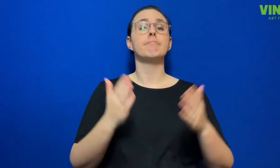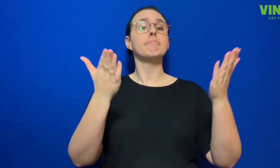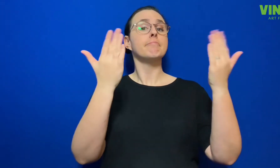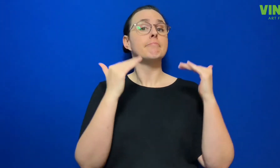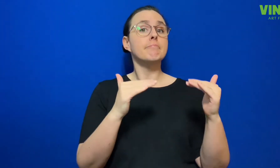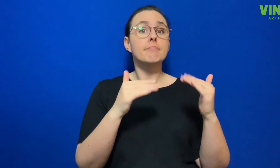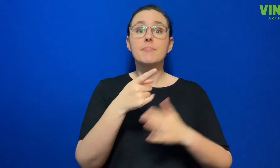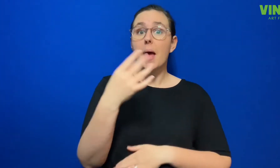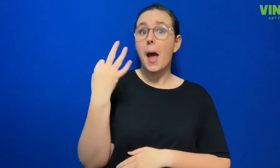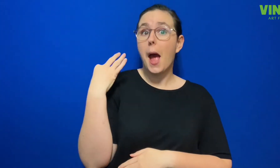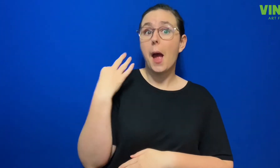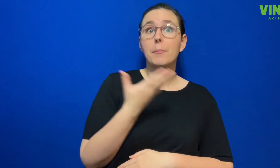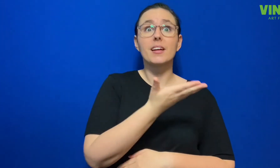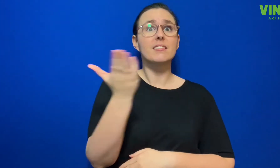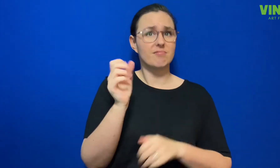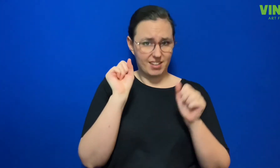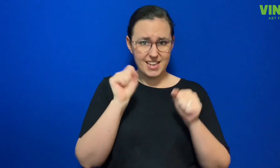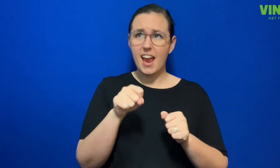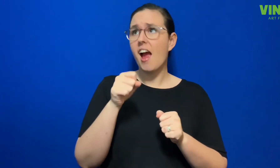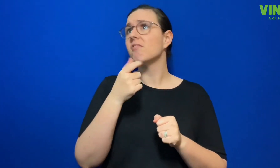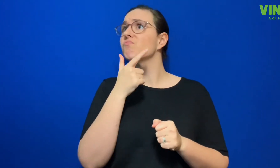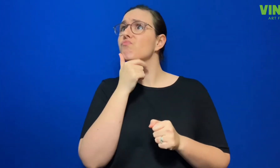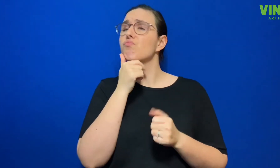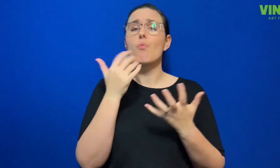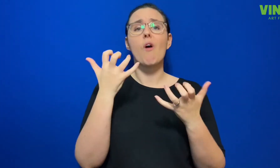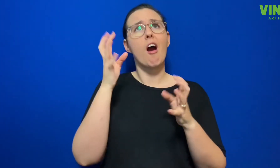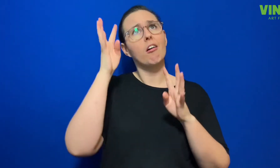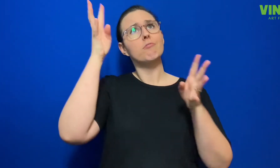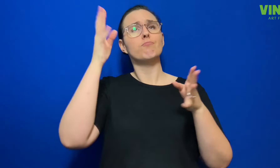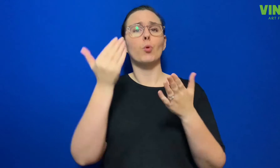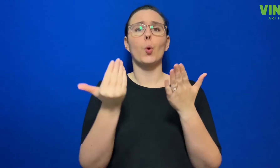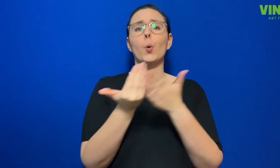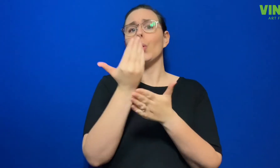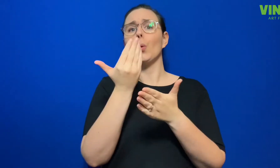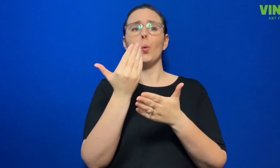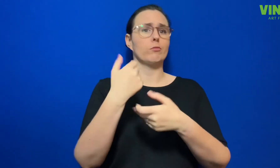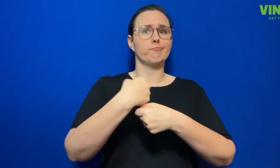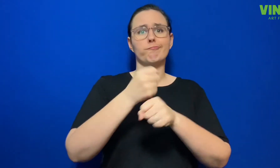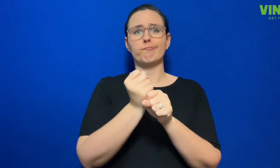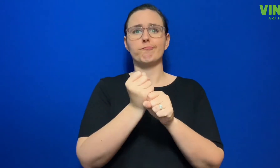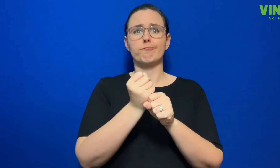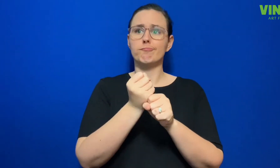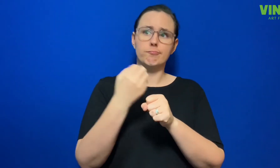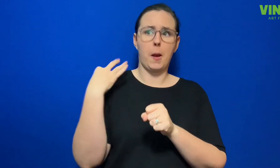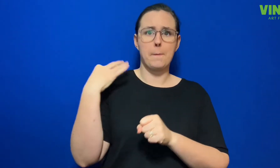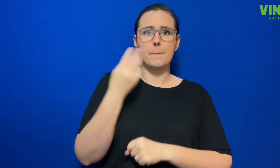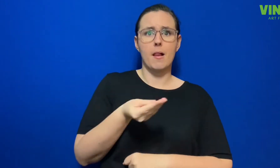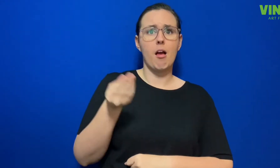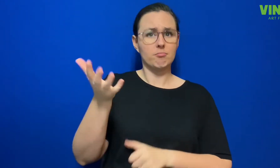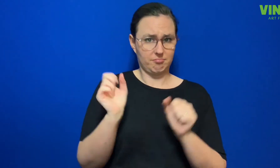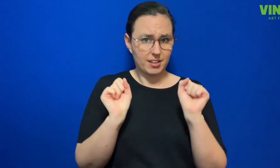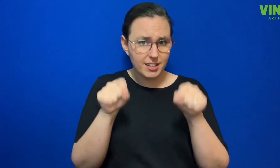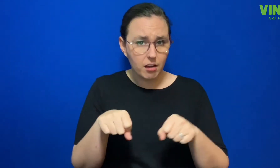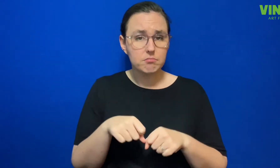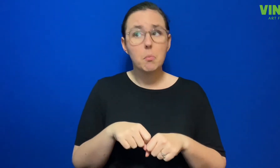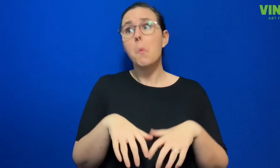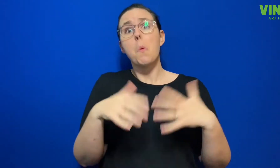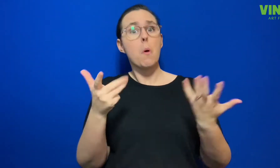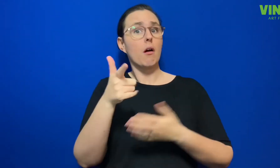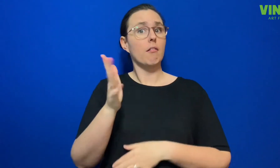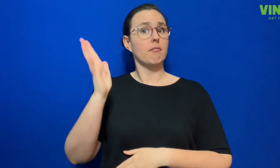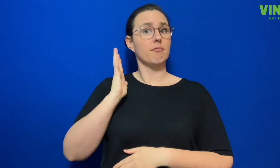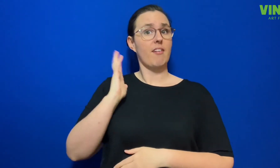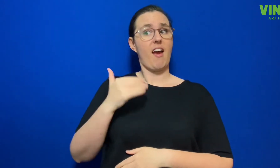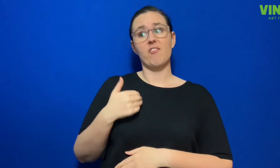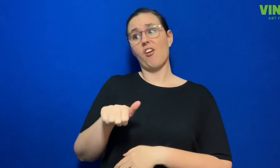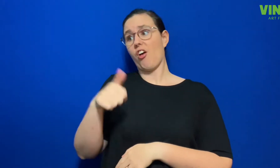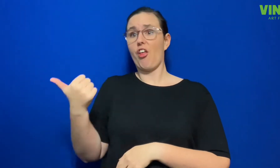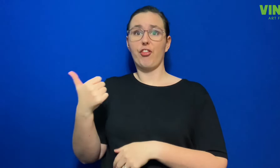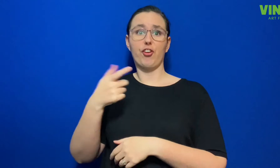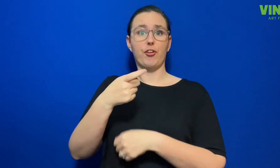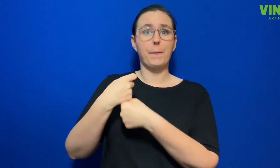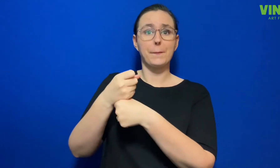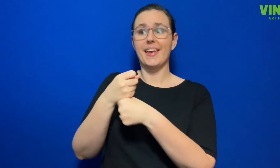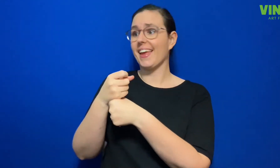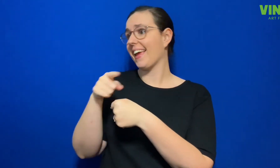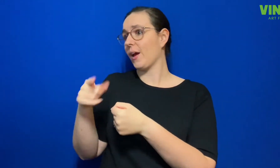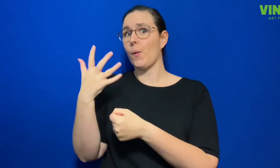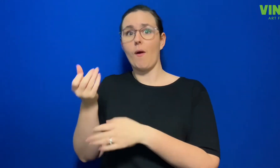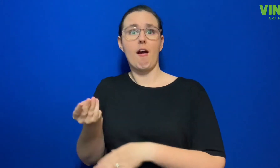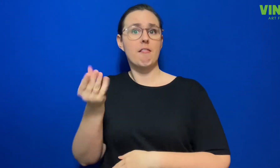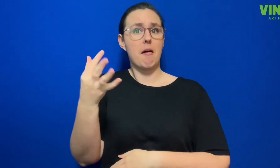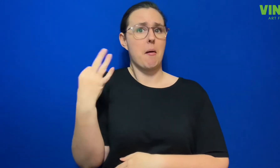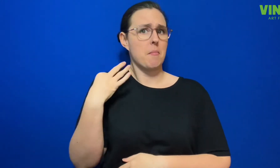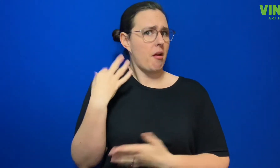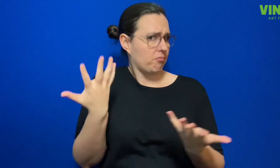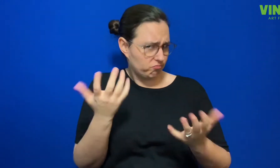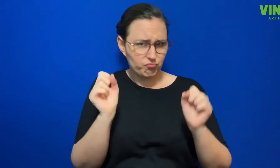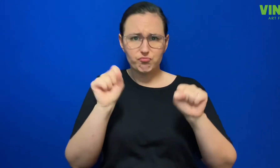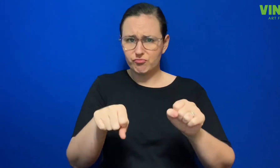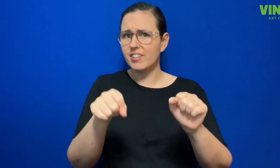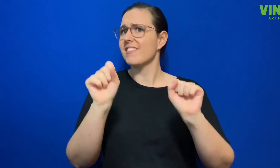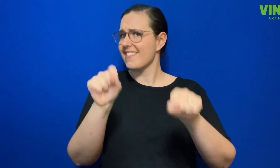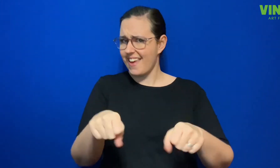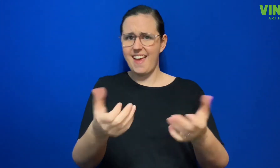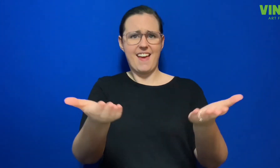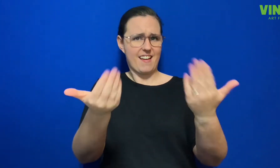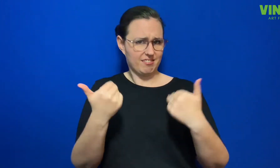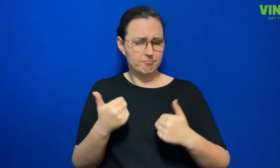Applicants can choose to submit new material, as well as pre-existing works that they wish to present within the framework of Vines.